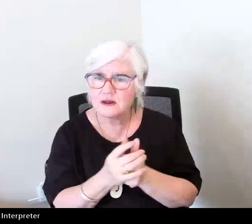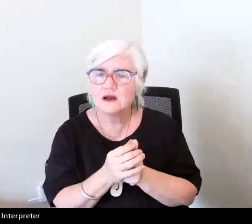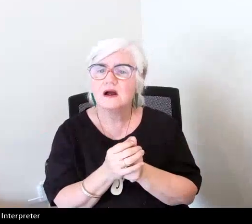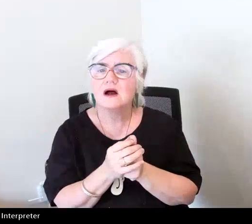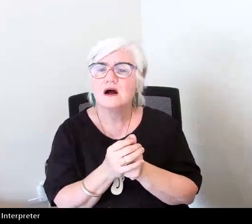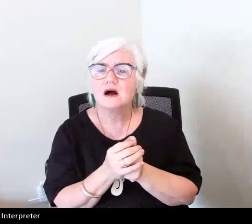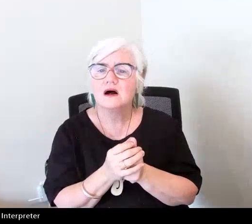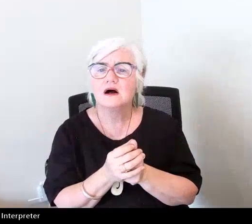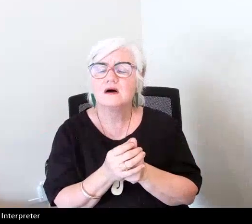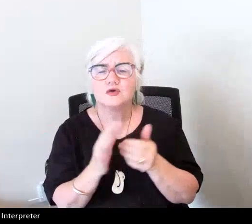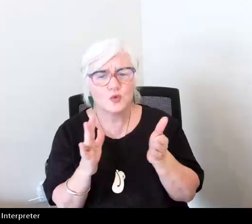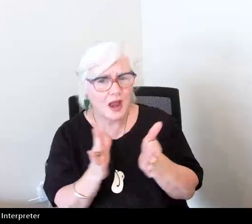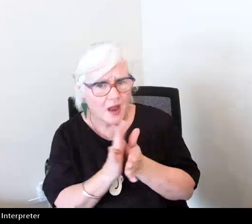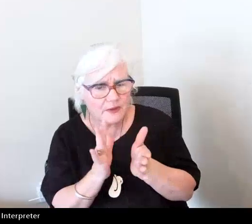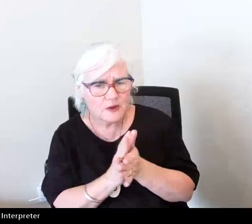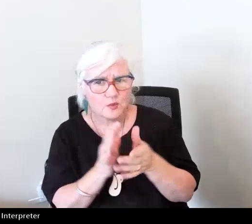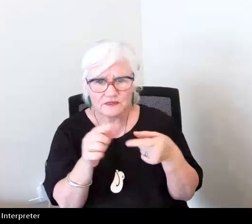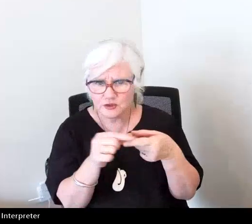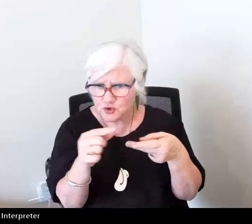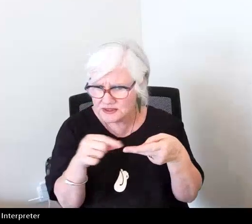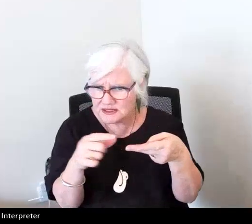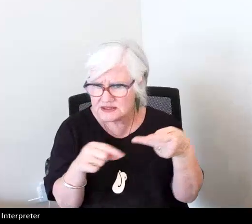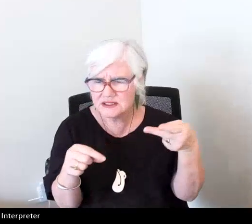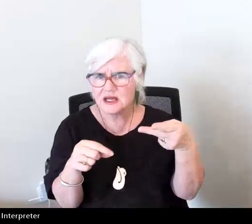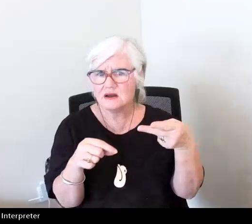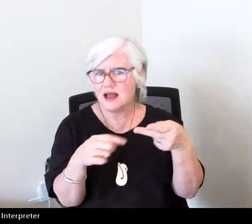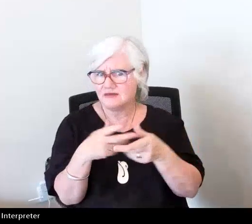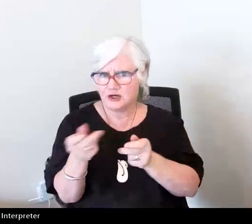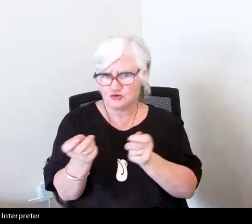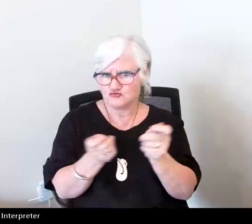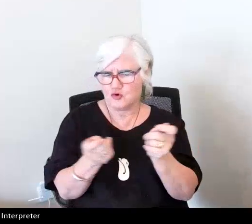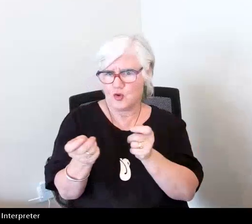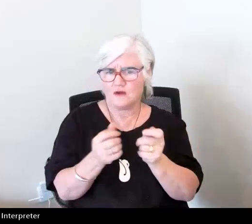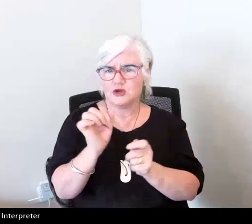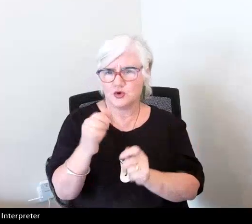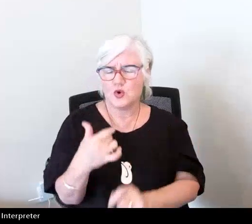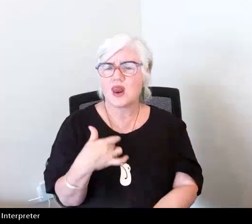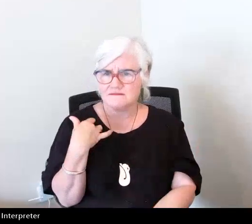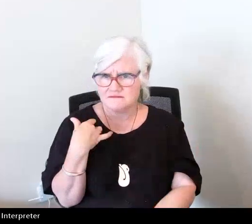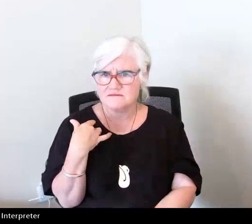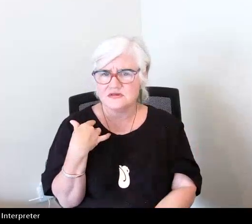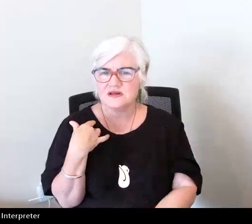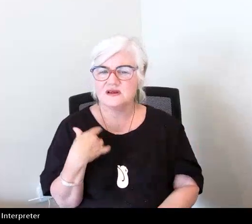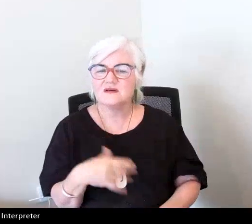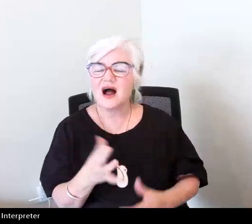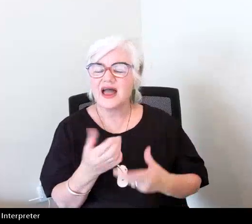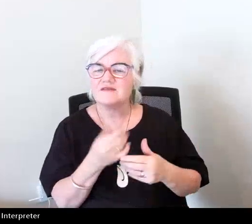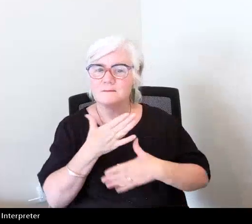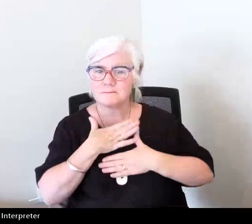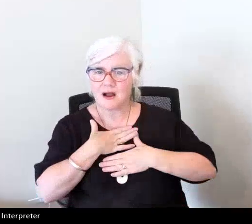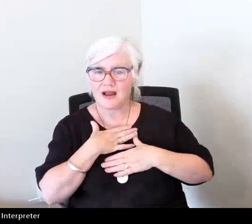the choices or having control over your life. So I have them on little cue cards and I ask